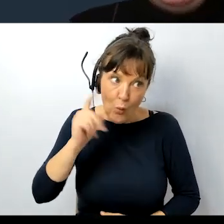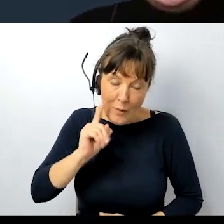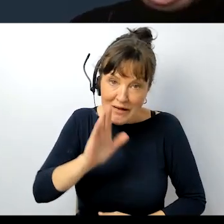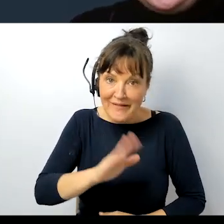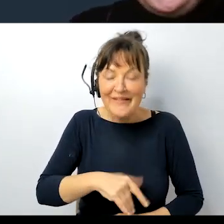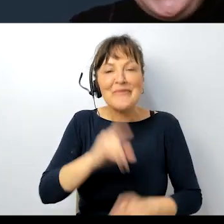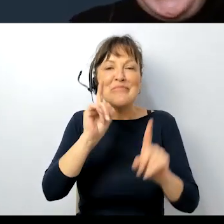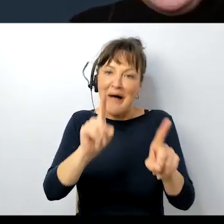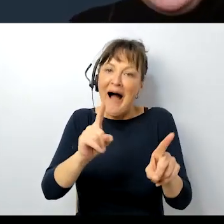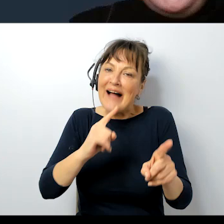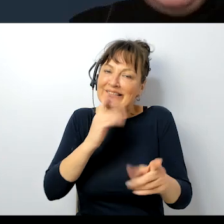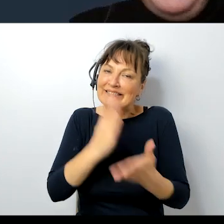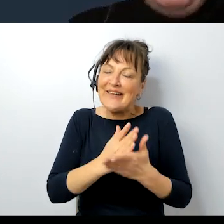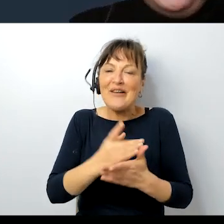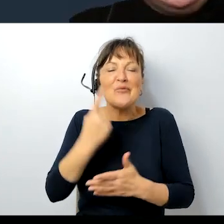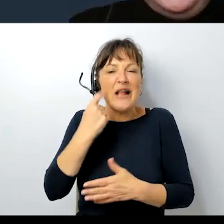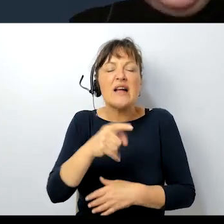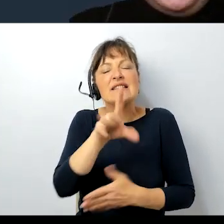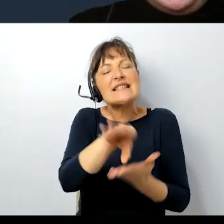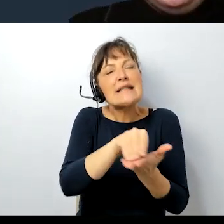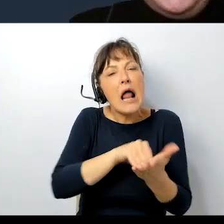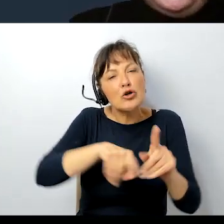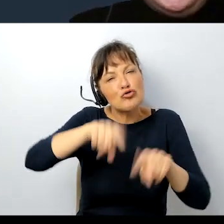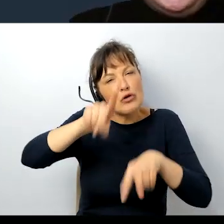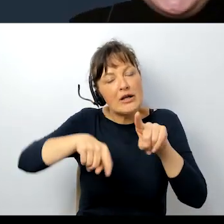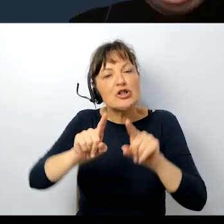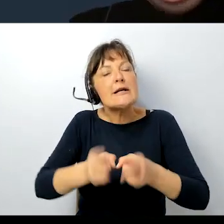and it would be the question I would ask and I'm not a young person, I'm a very old lady,